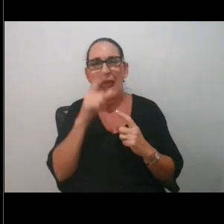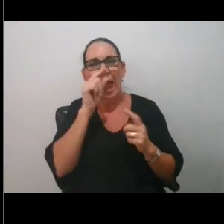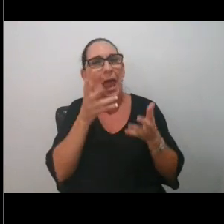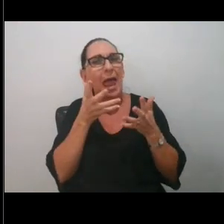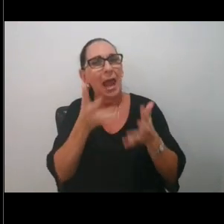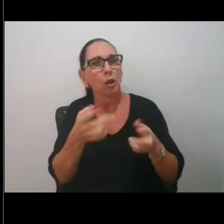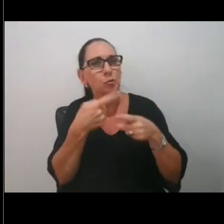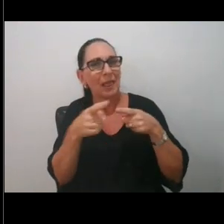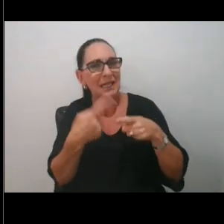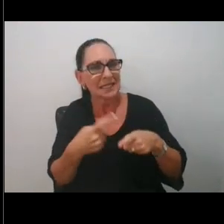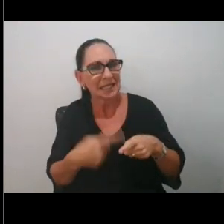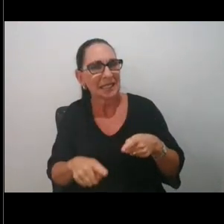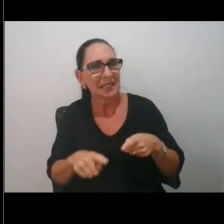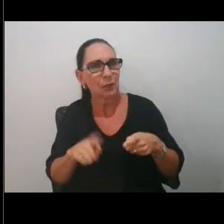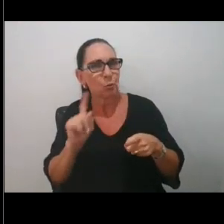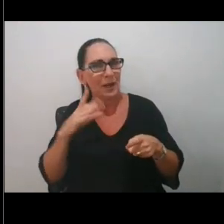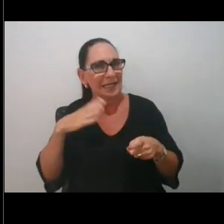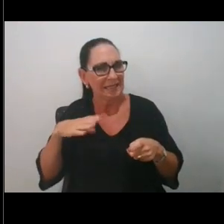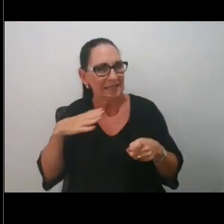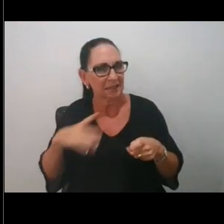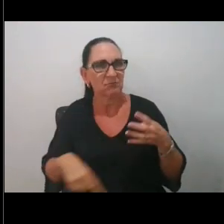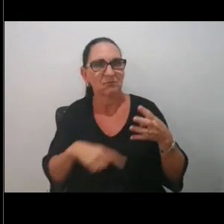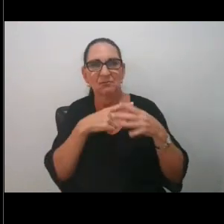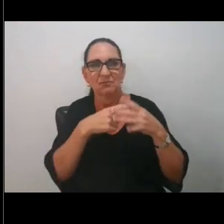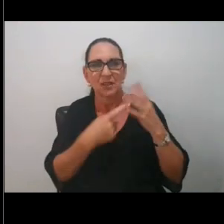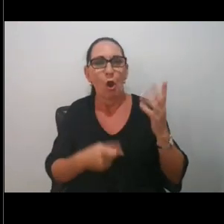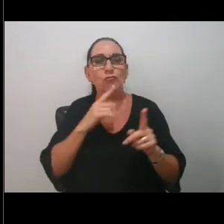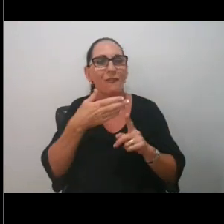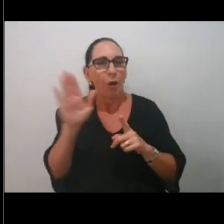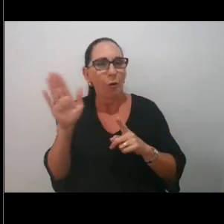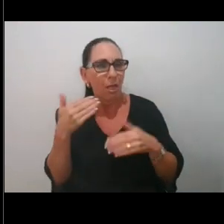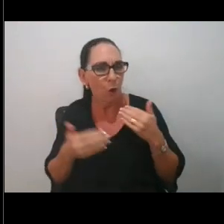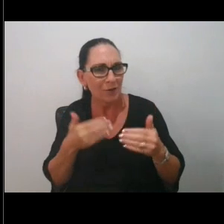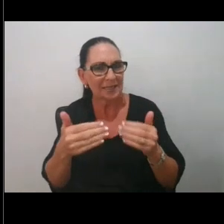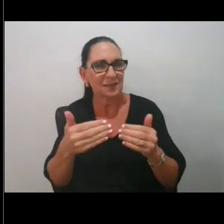being achieved for program participants how your agency can be involved and then we'll be